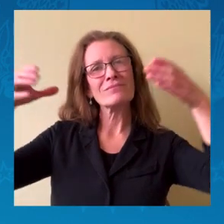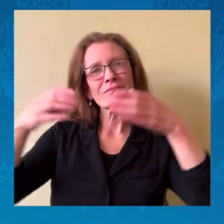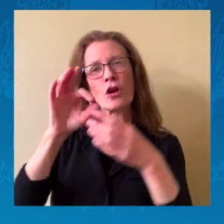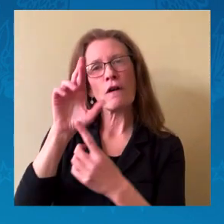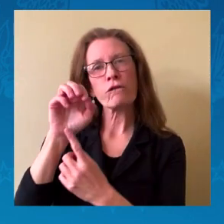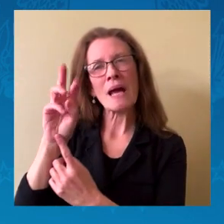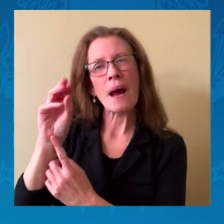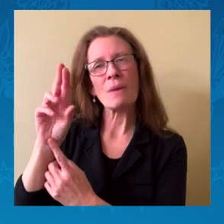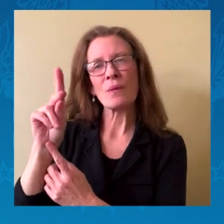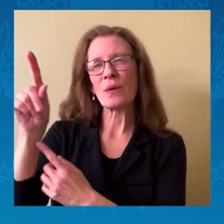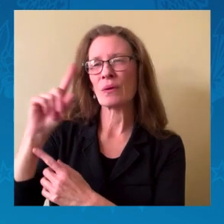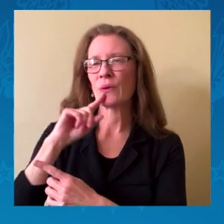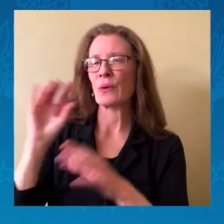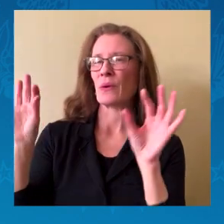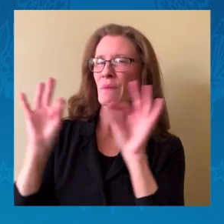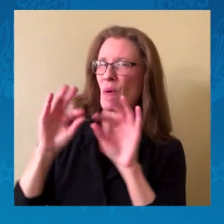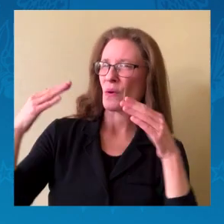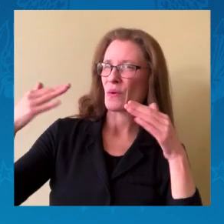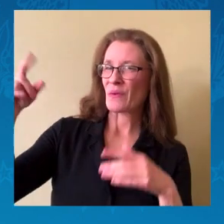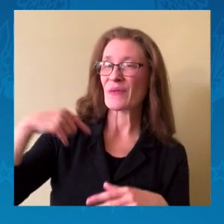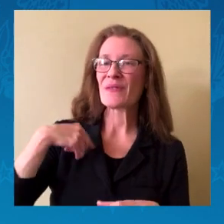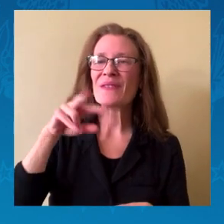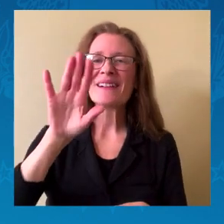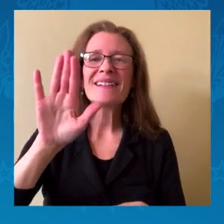really of the person talking to the spacewalker.